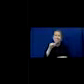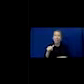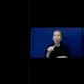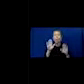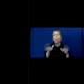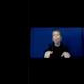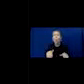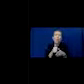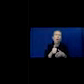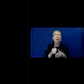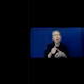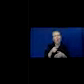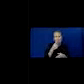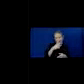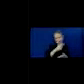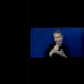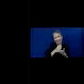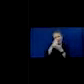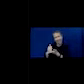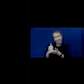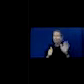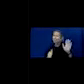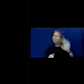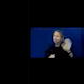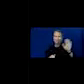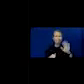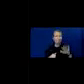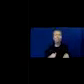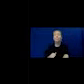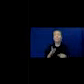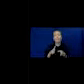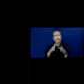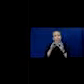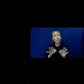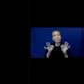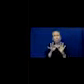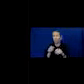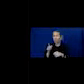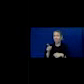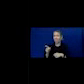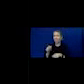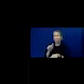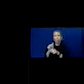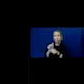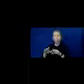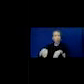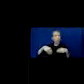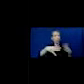The individual with the disability is providing a actual needed service, good or activity.